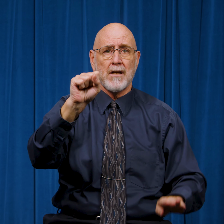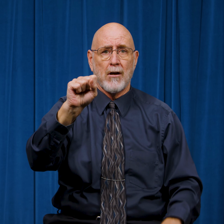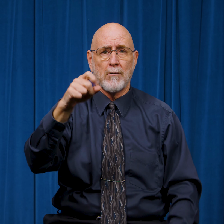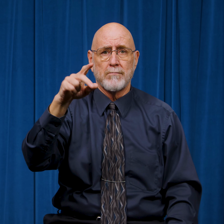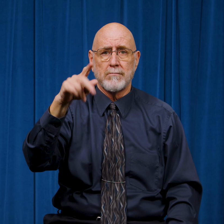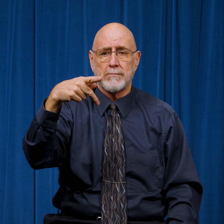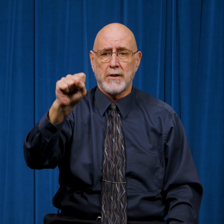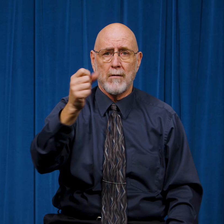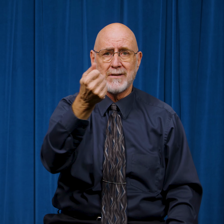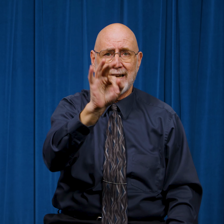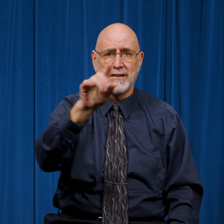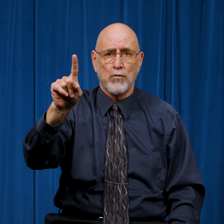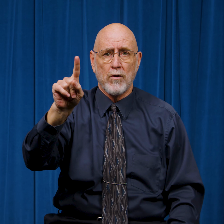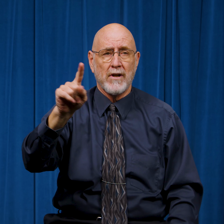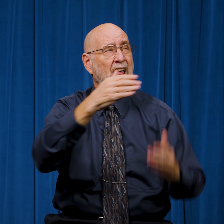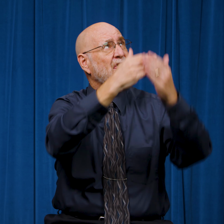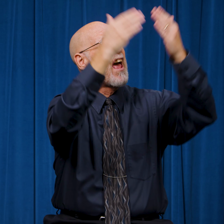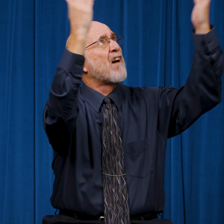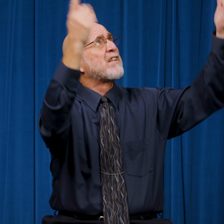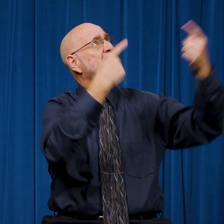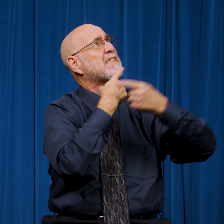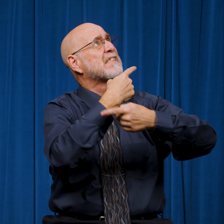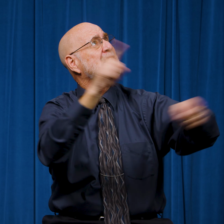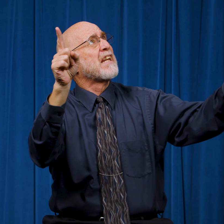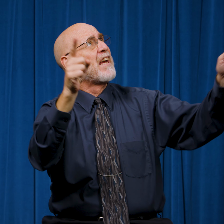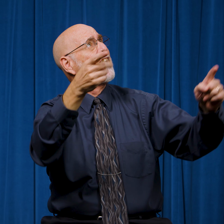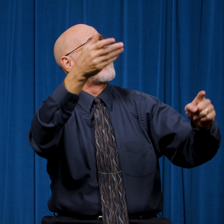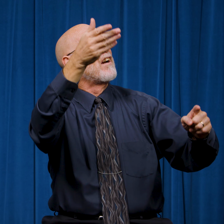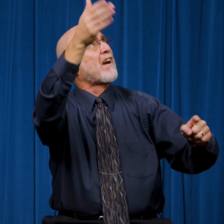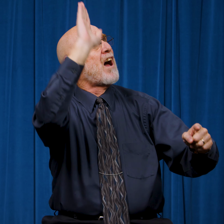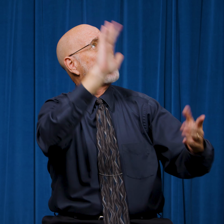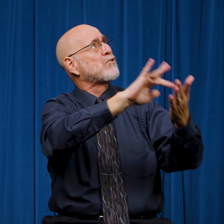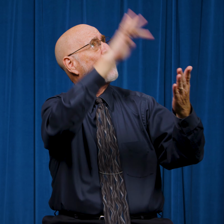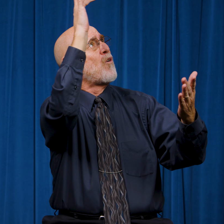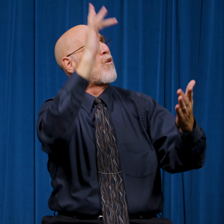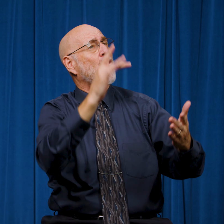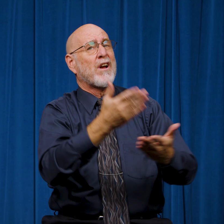"The heavens declare the glory of God; and the firmament sheweth His handiwork."